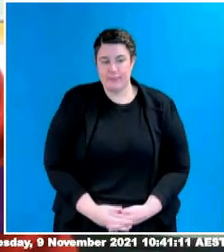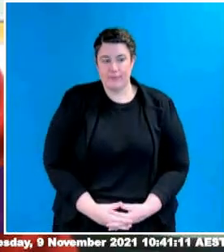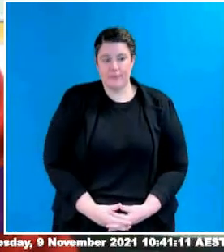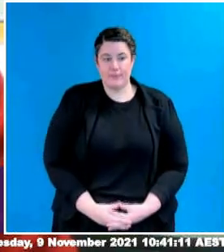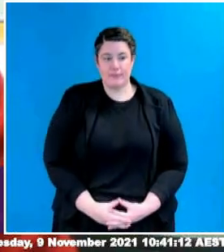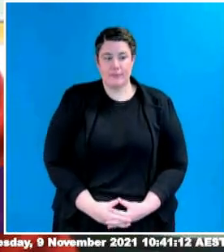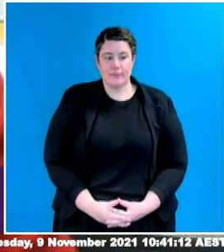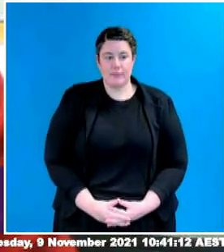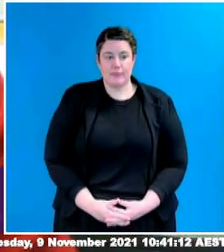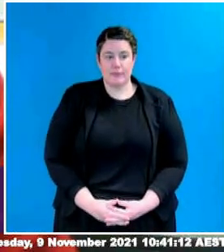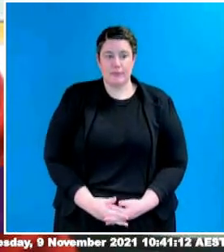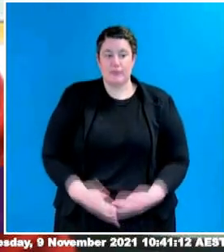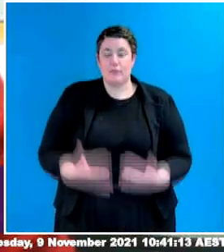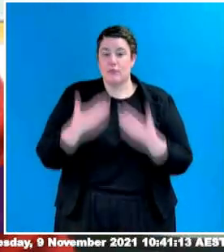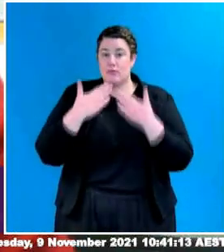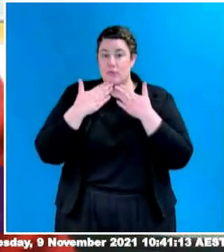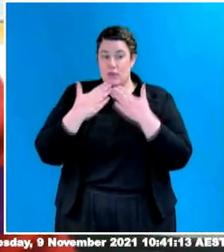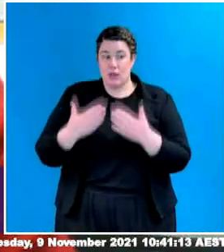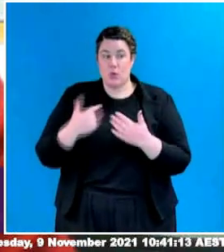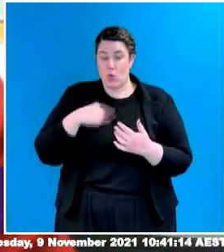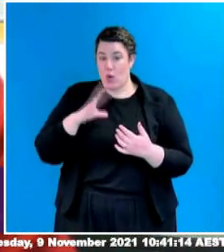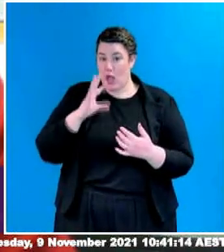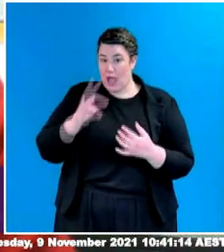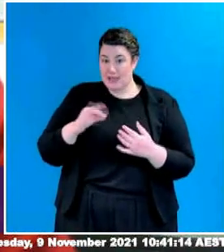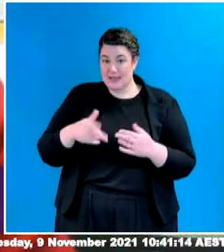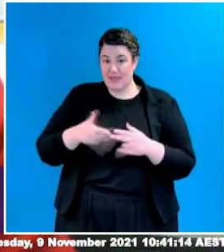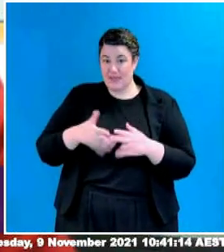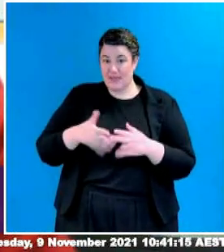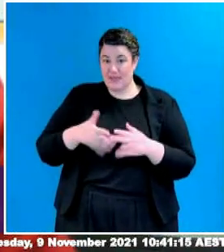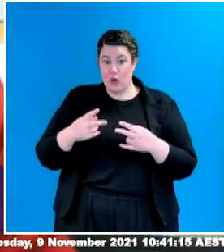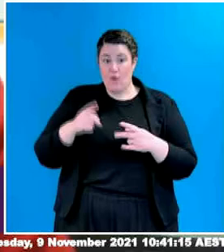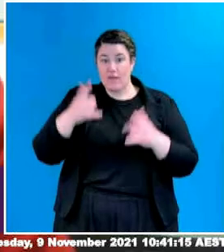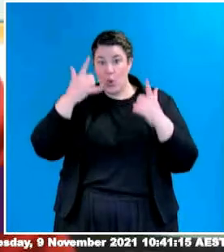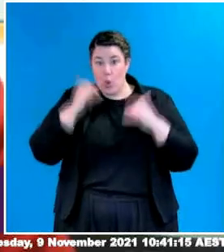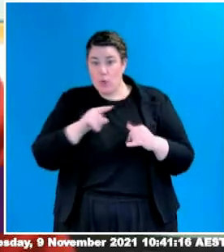Thank you. I will ask whether any of the parties given leave to appear